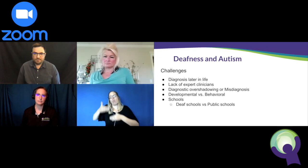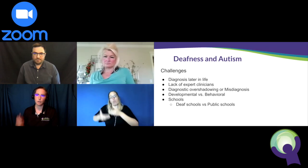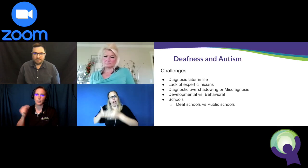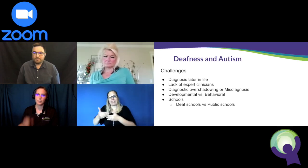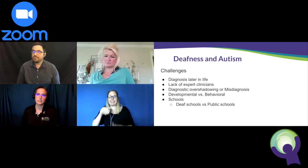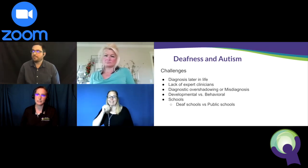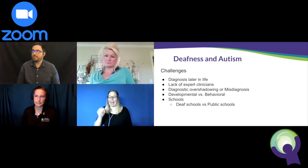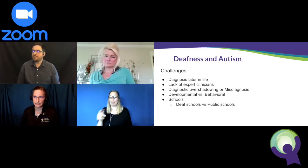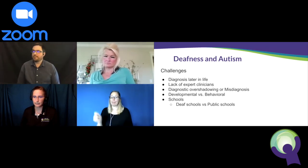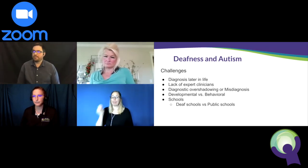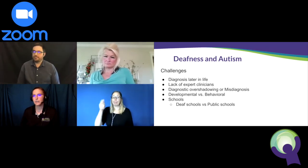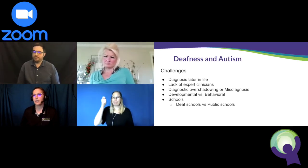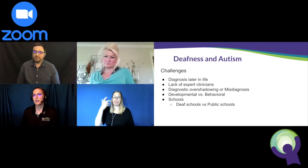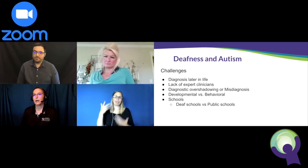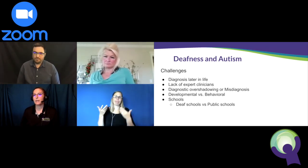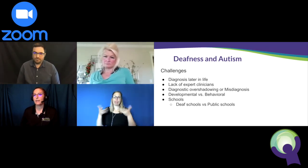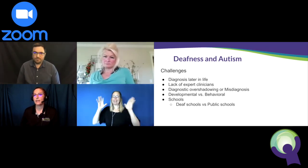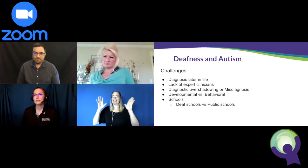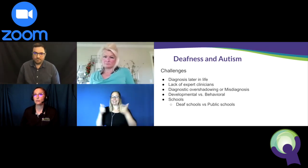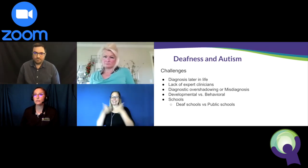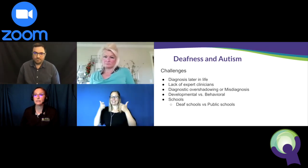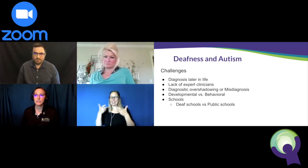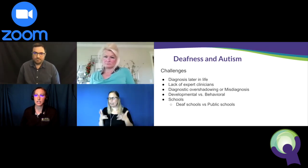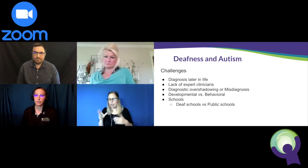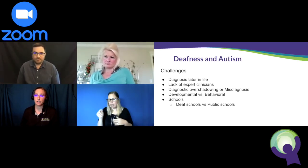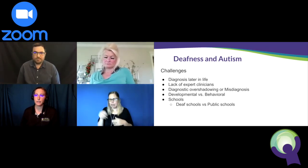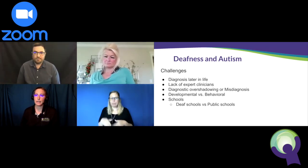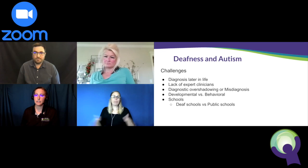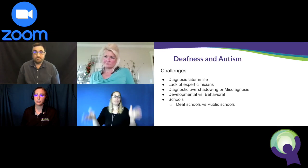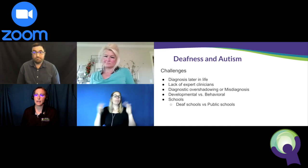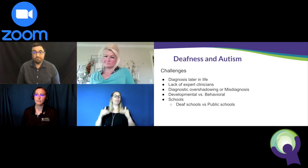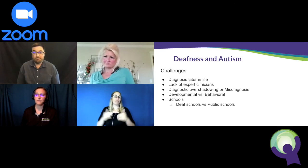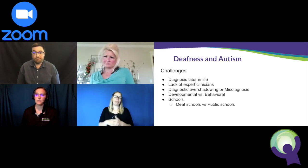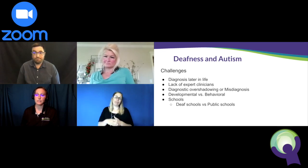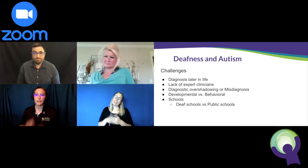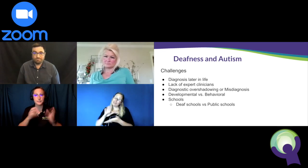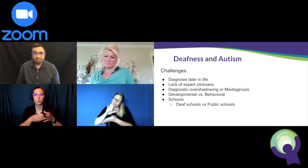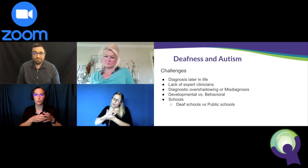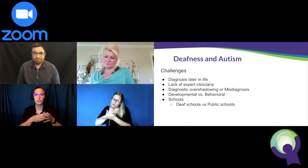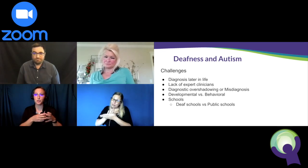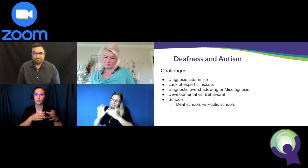oh that person's autistic. Schools can be a challenge because you have your deaf schools who